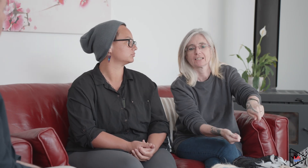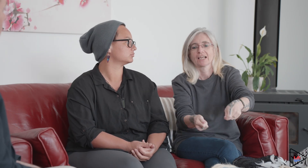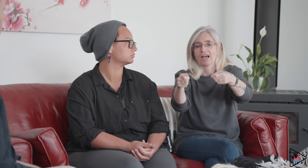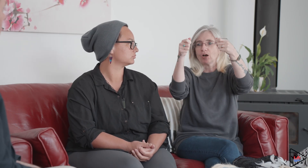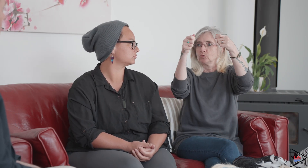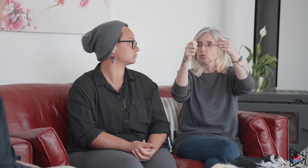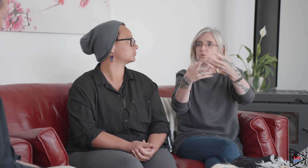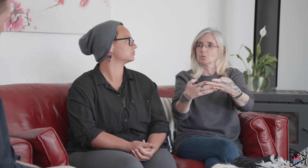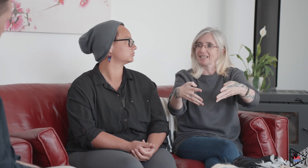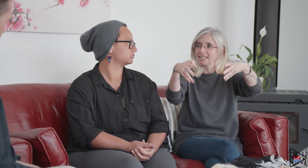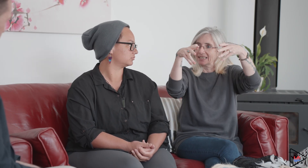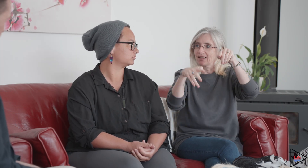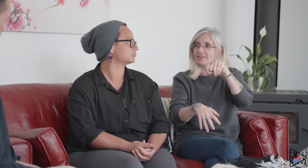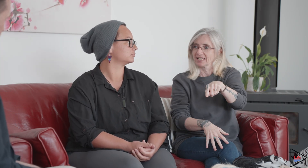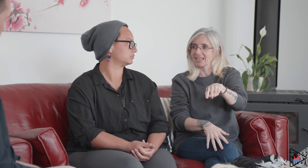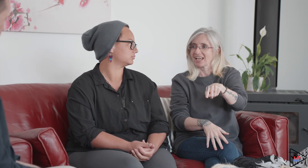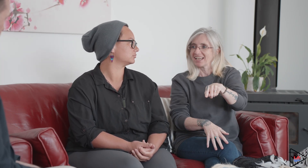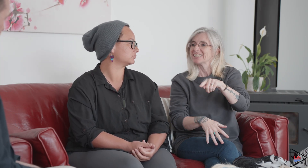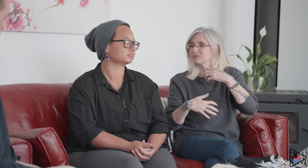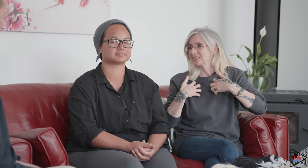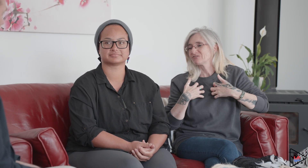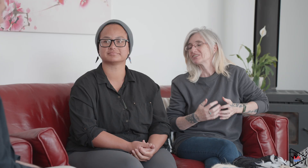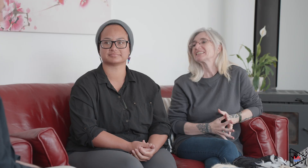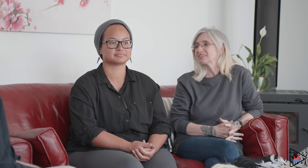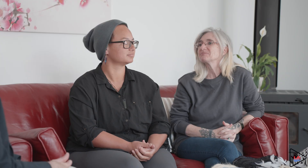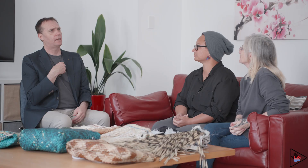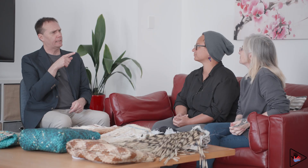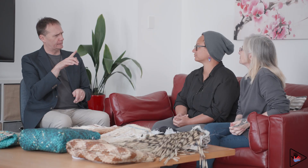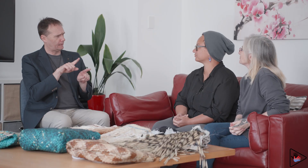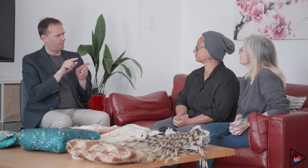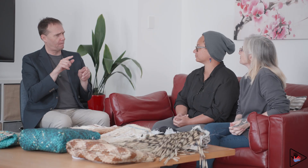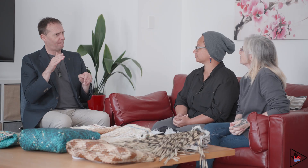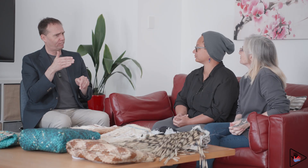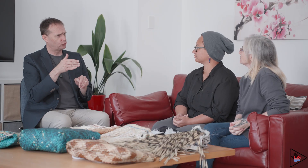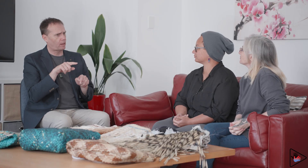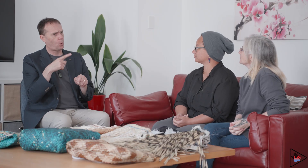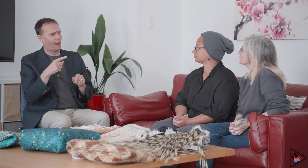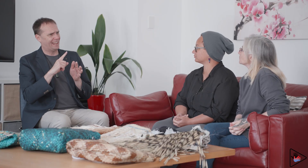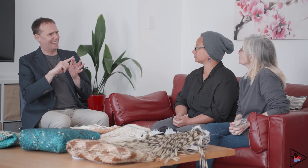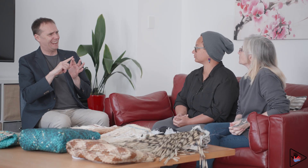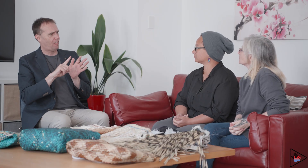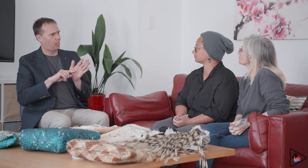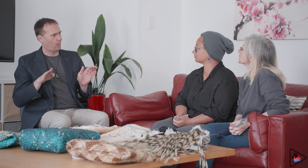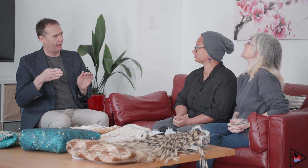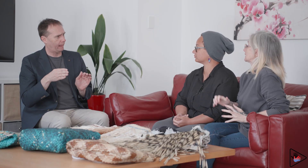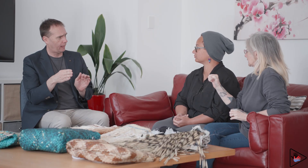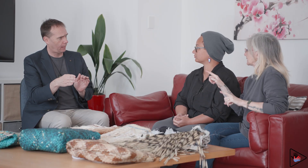do for that, to catch fish. Yeah. Really really interesting. Is that the same for eels? Is